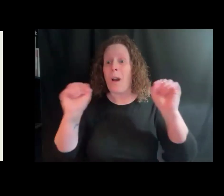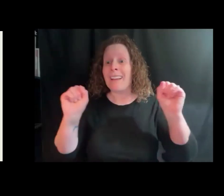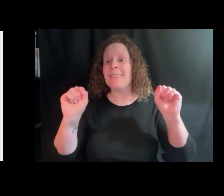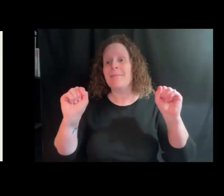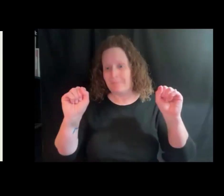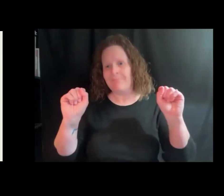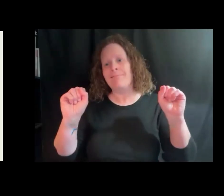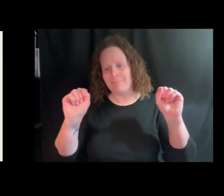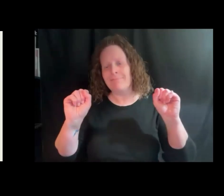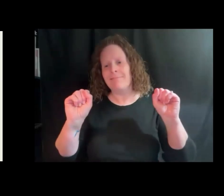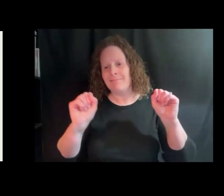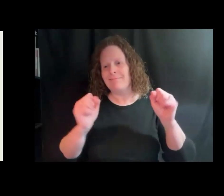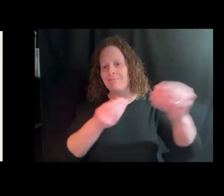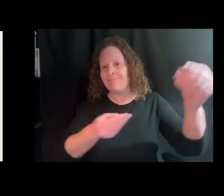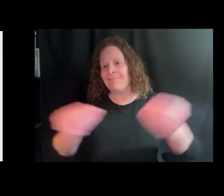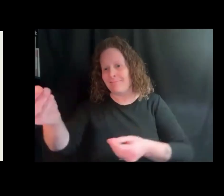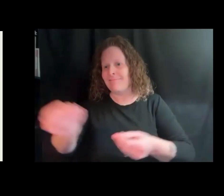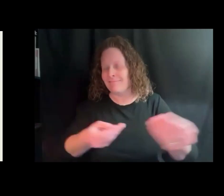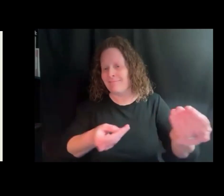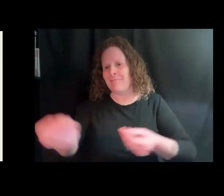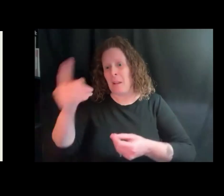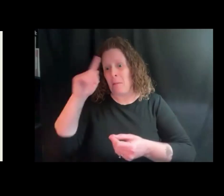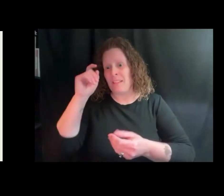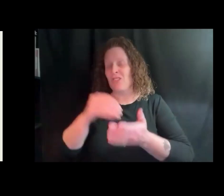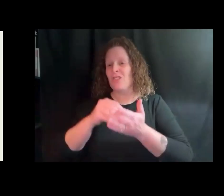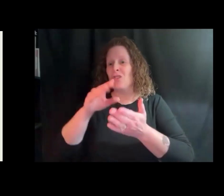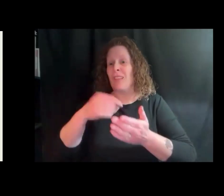and even environmental noises. That interpreter is responsible